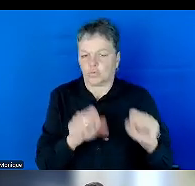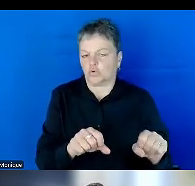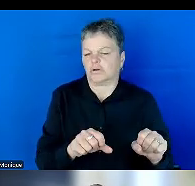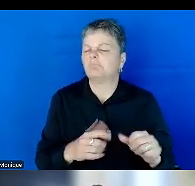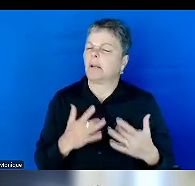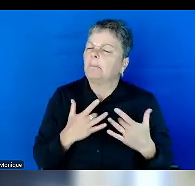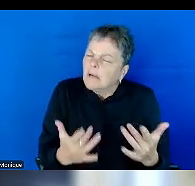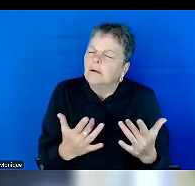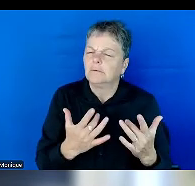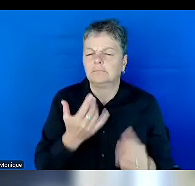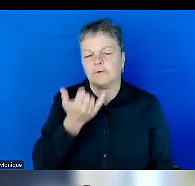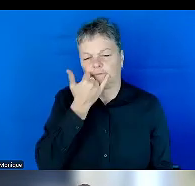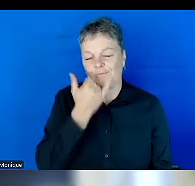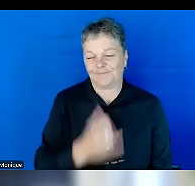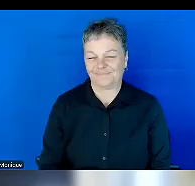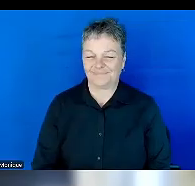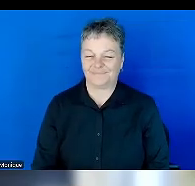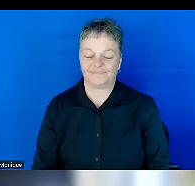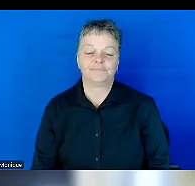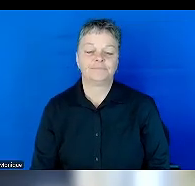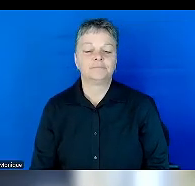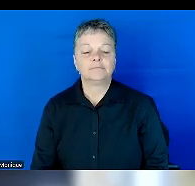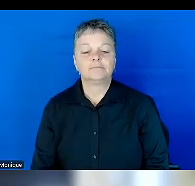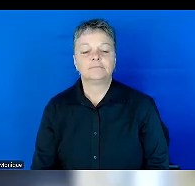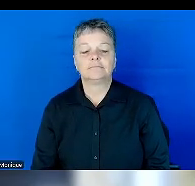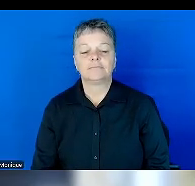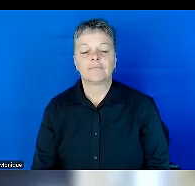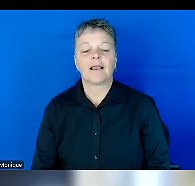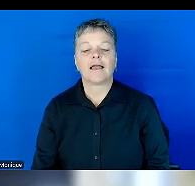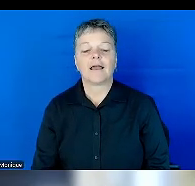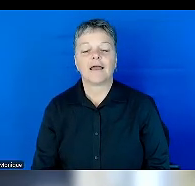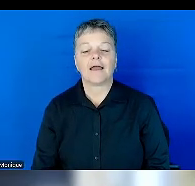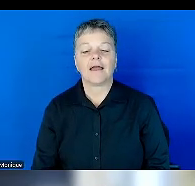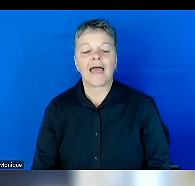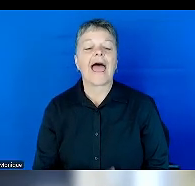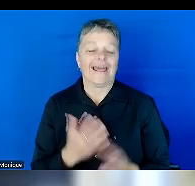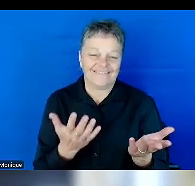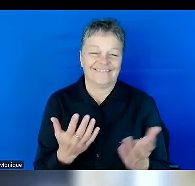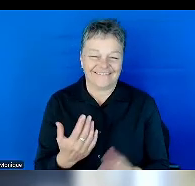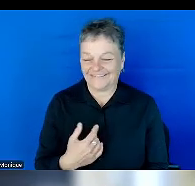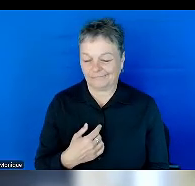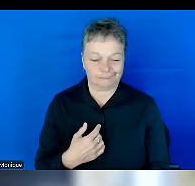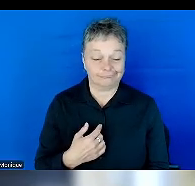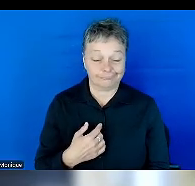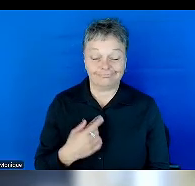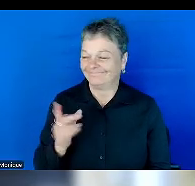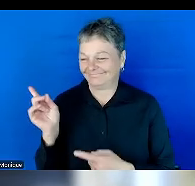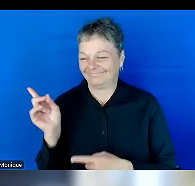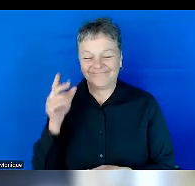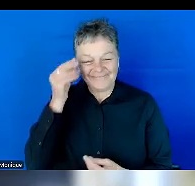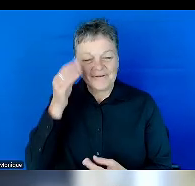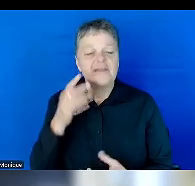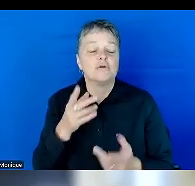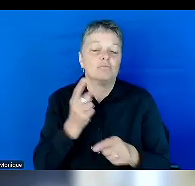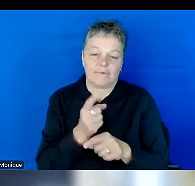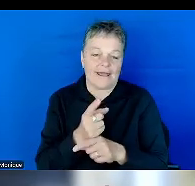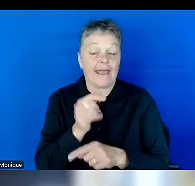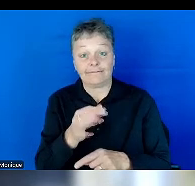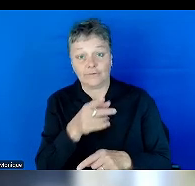Um and as I was just uh mentioning it uh so if the person cannot call us for disability